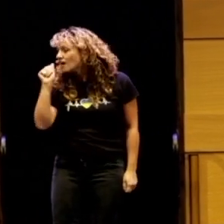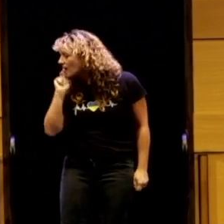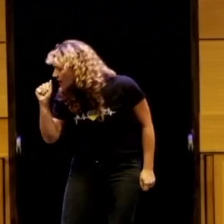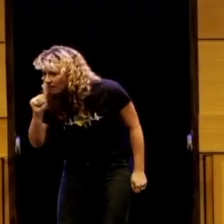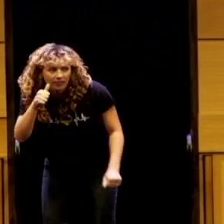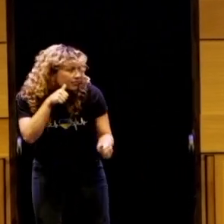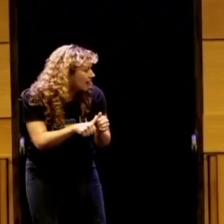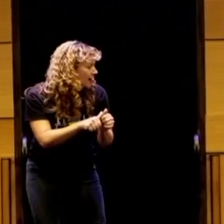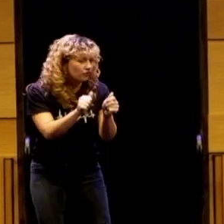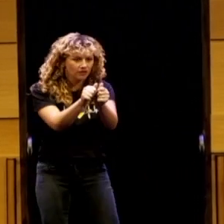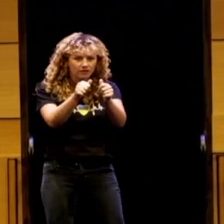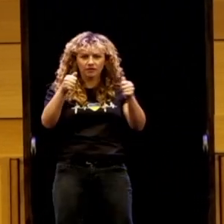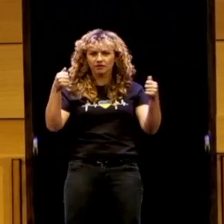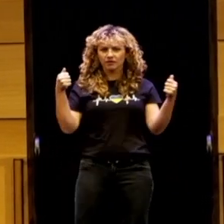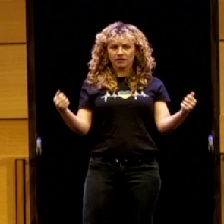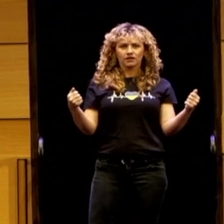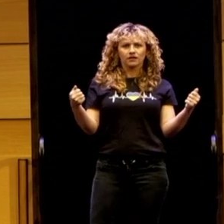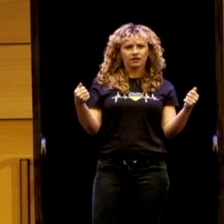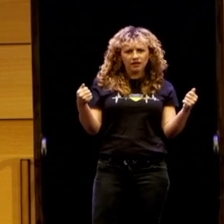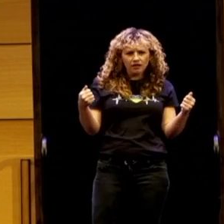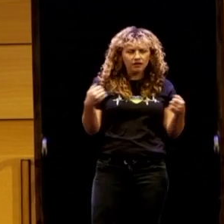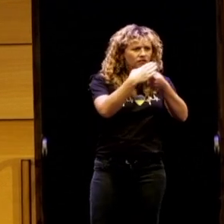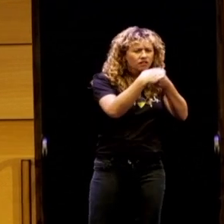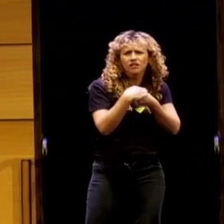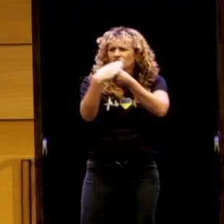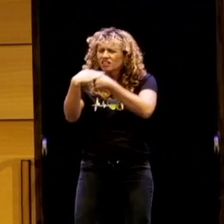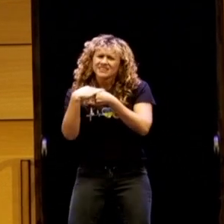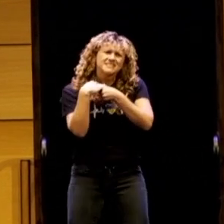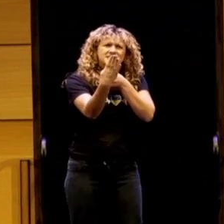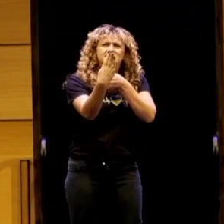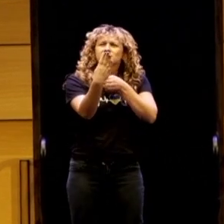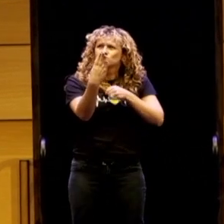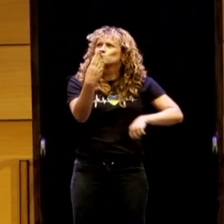(sign description: The performers are using signs that has the handshape of an alphabet to tell a story.)